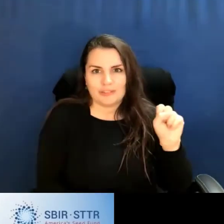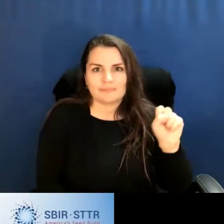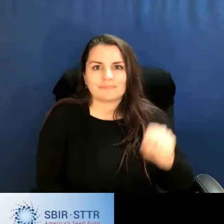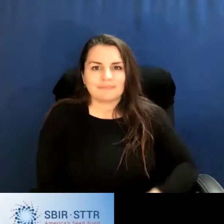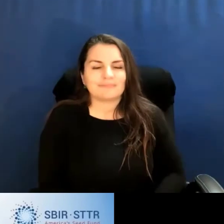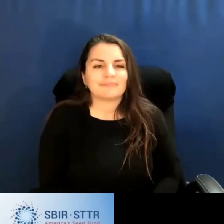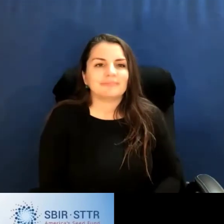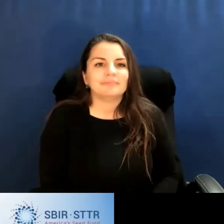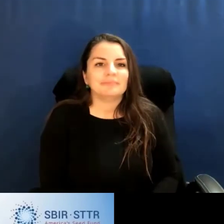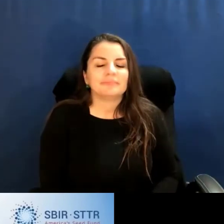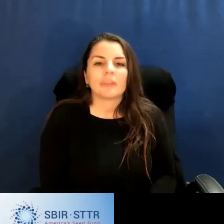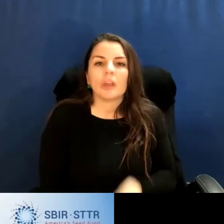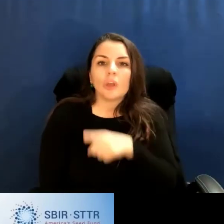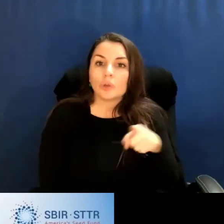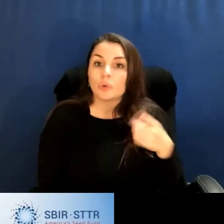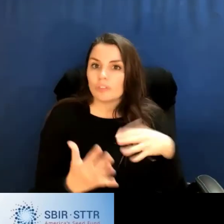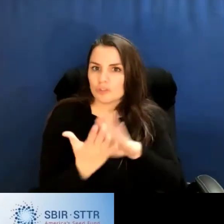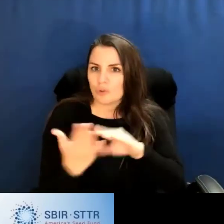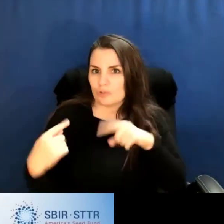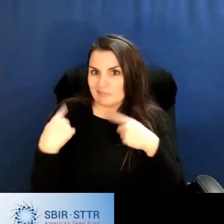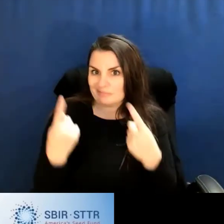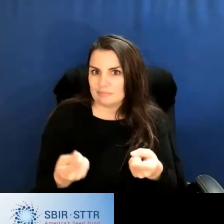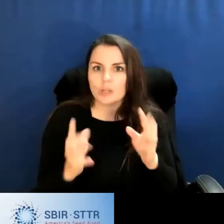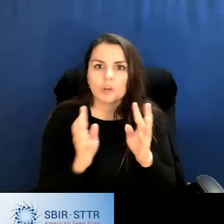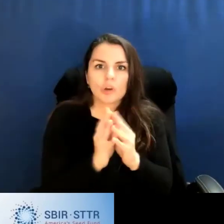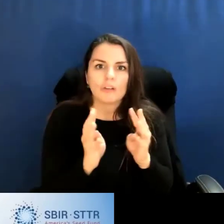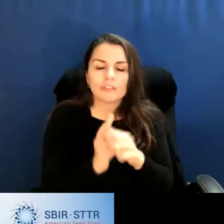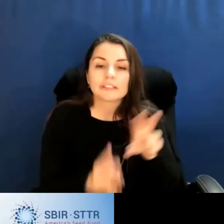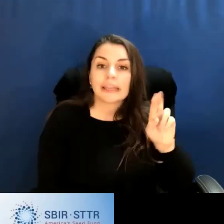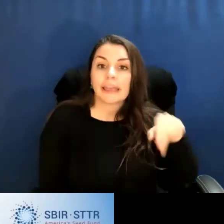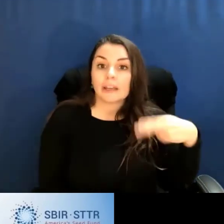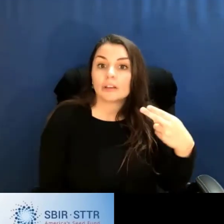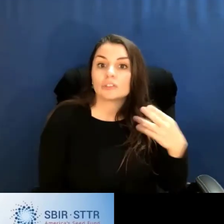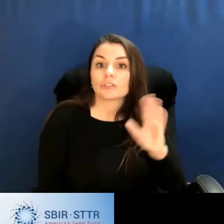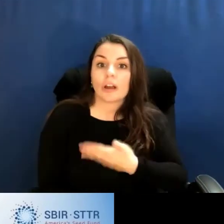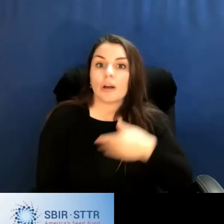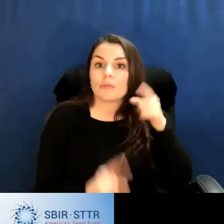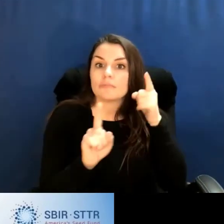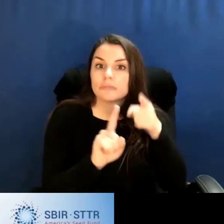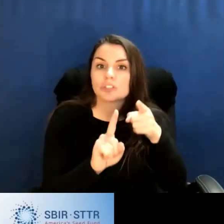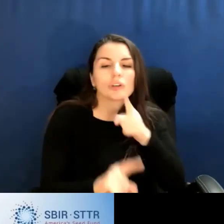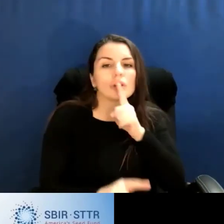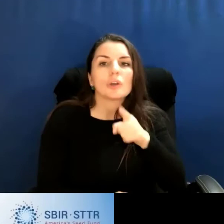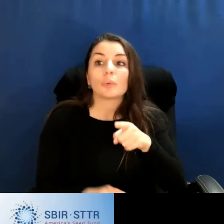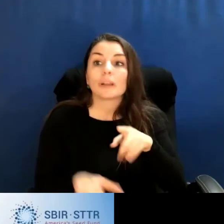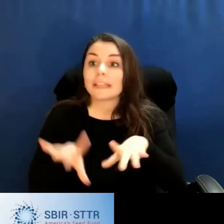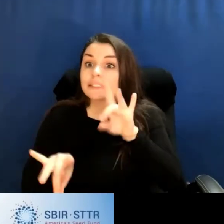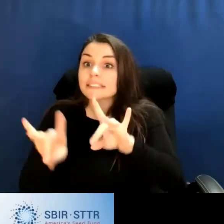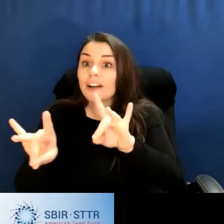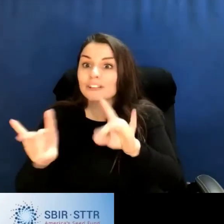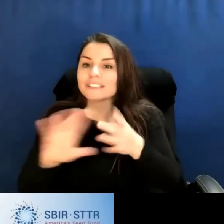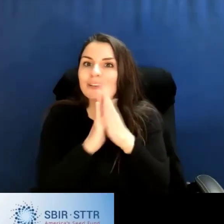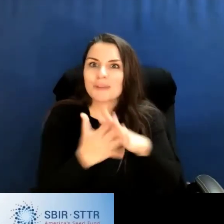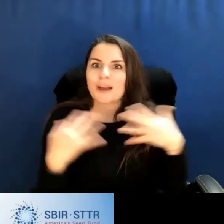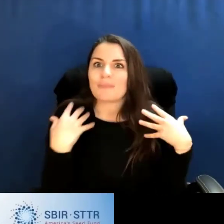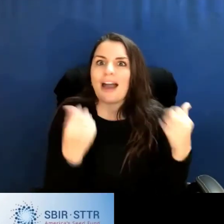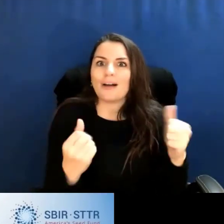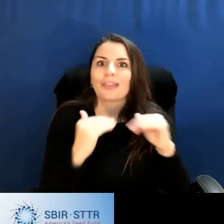As you've learned in this conference, the NIH mission is really turning discoveries into health, and the small business program